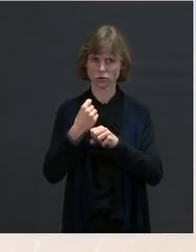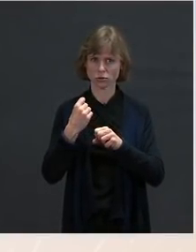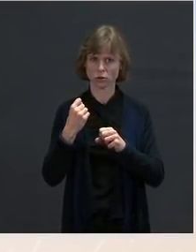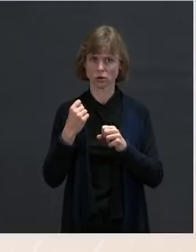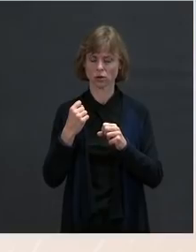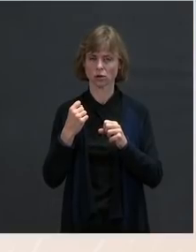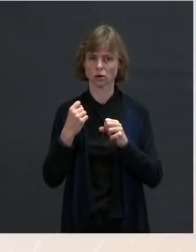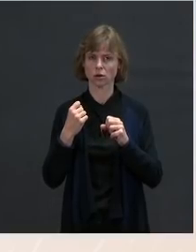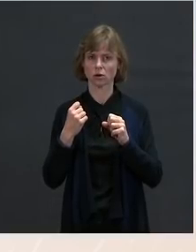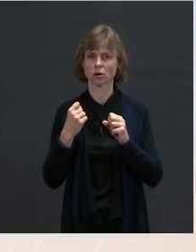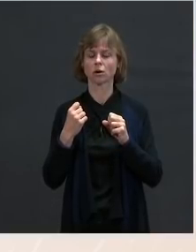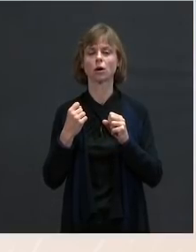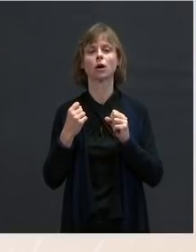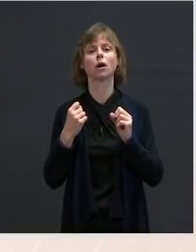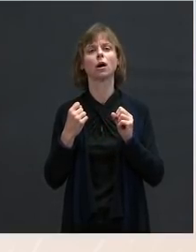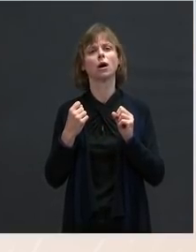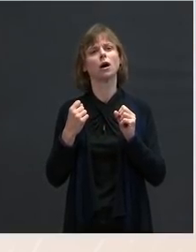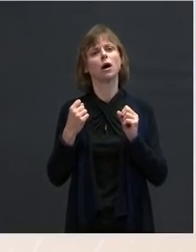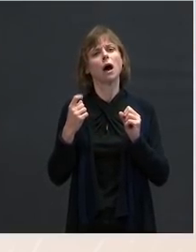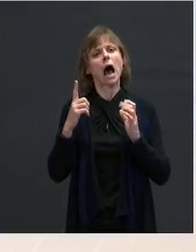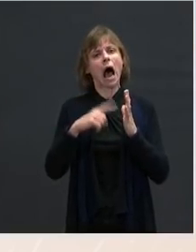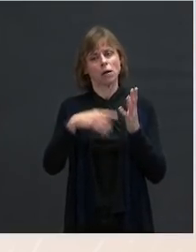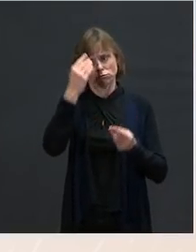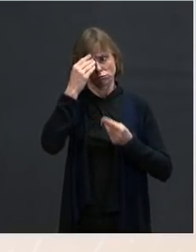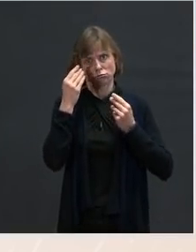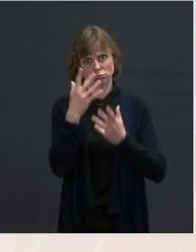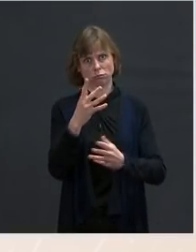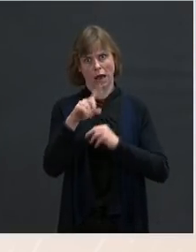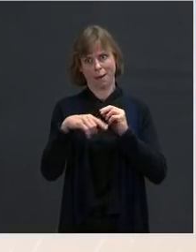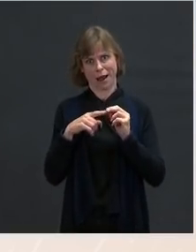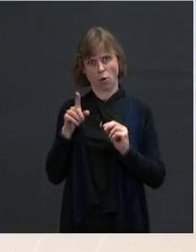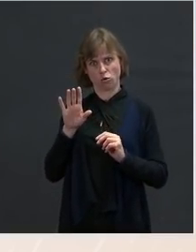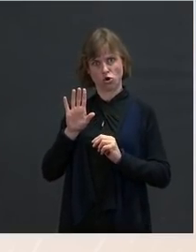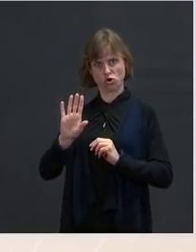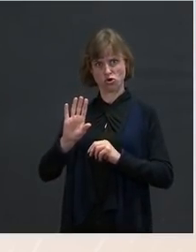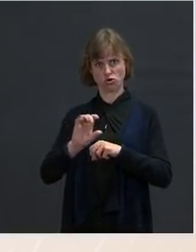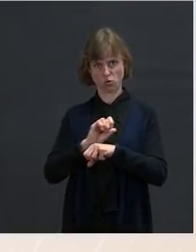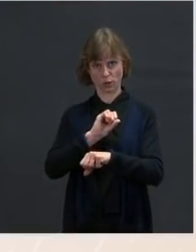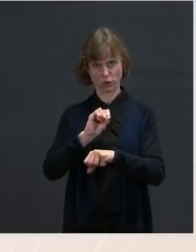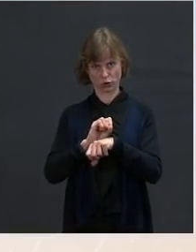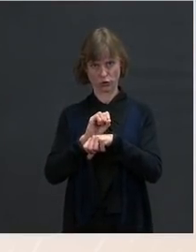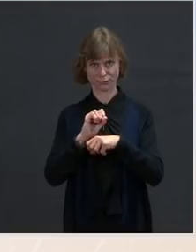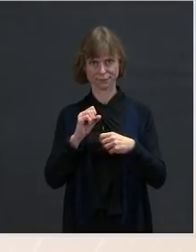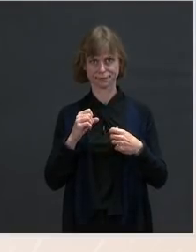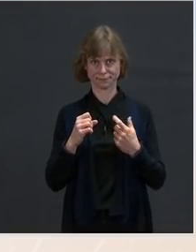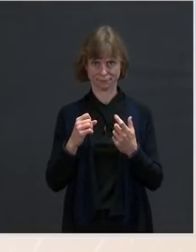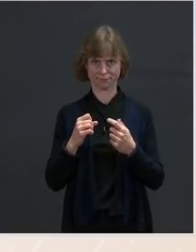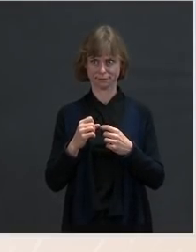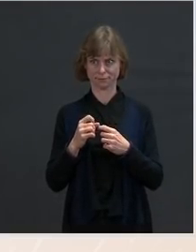Ms. Psaki: Well, here's what I can convey about her work. As somebody who ran CAP,